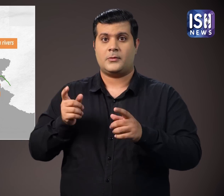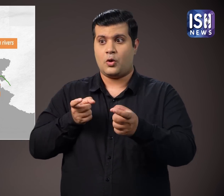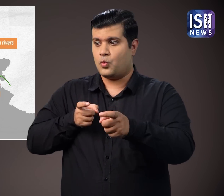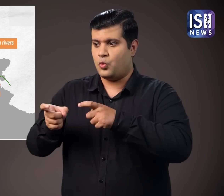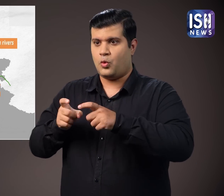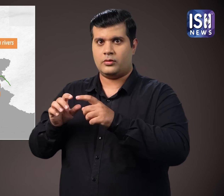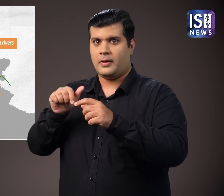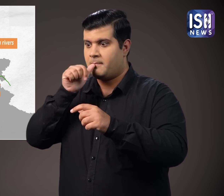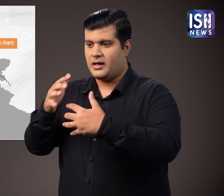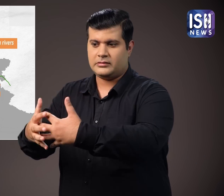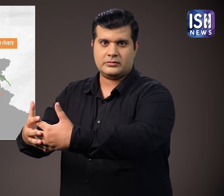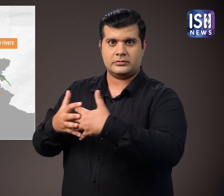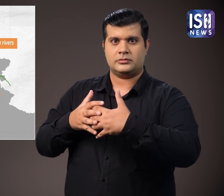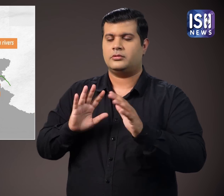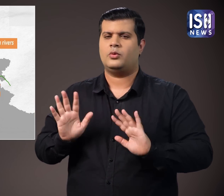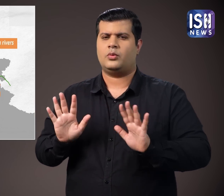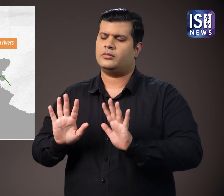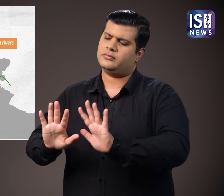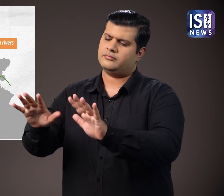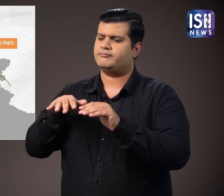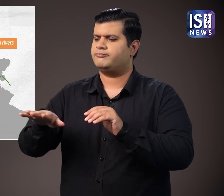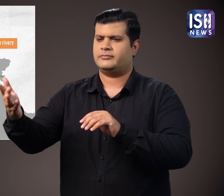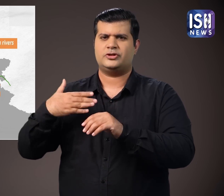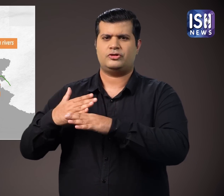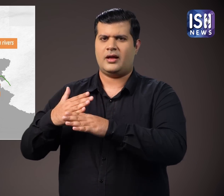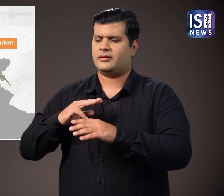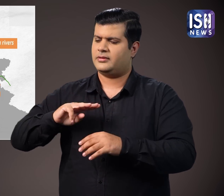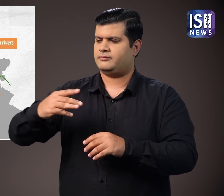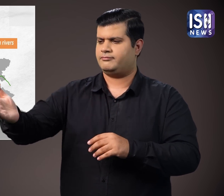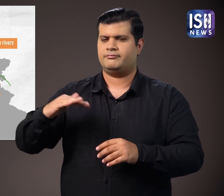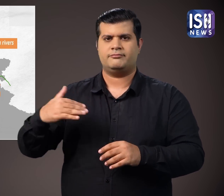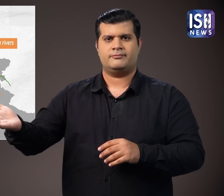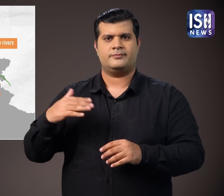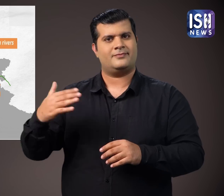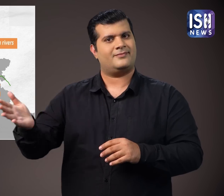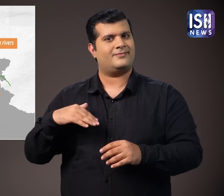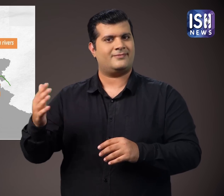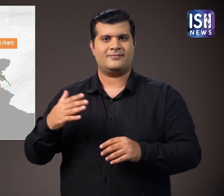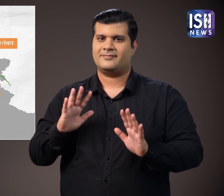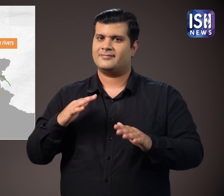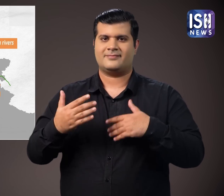Storing or controlling the rivers wasn’t allowed—only open sharing.